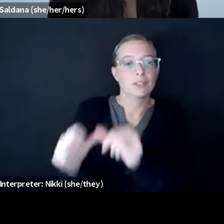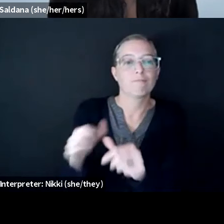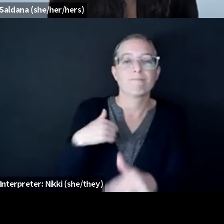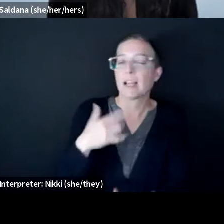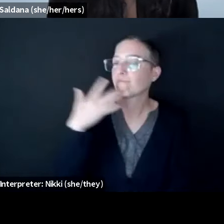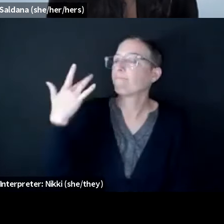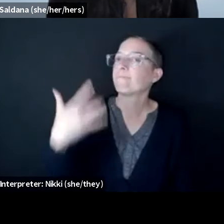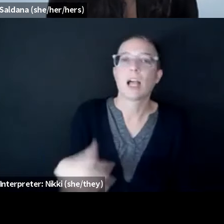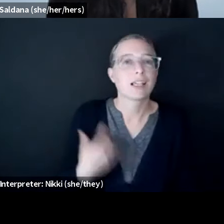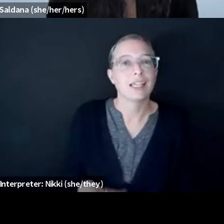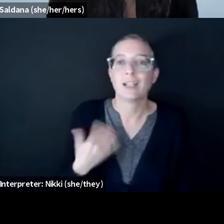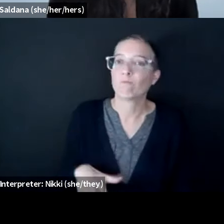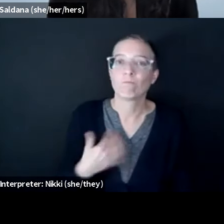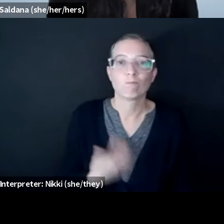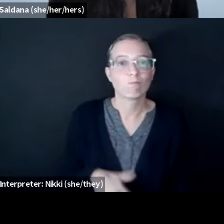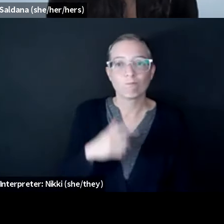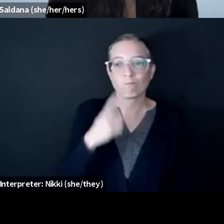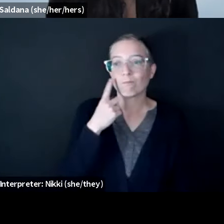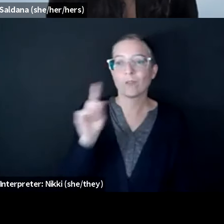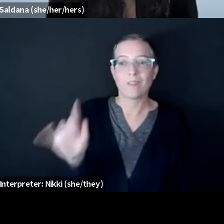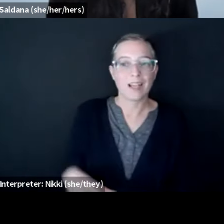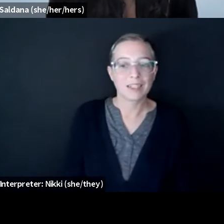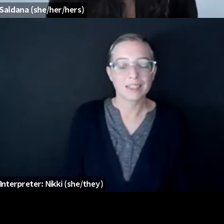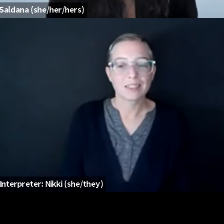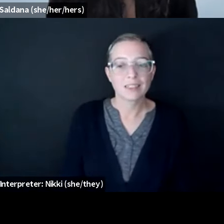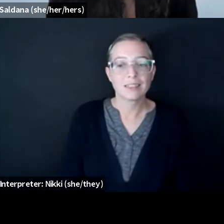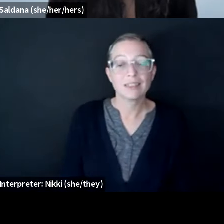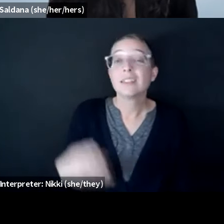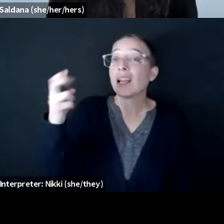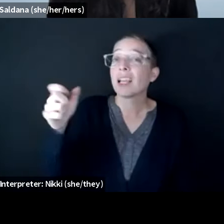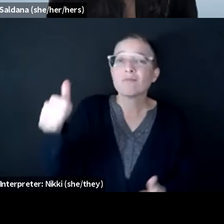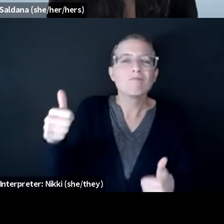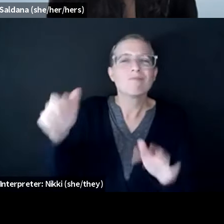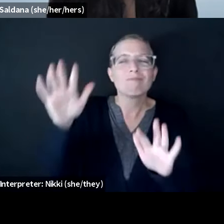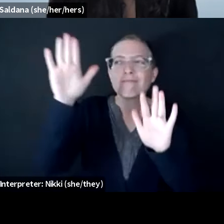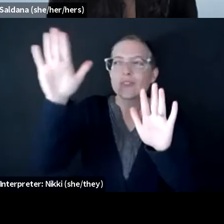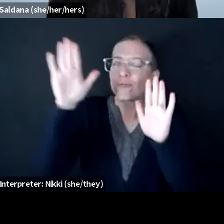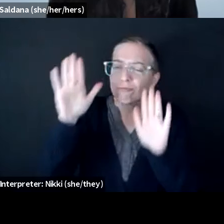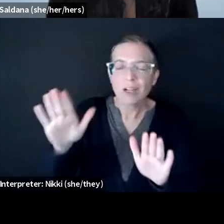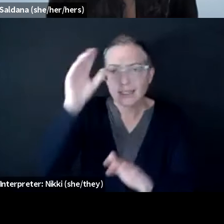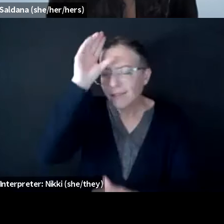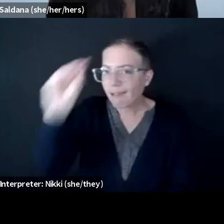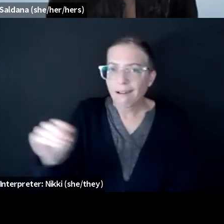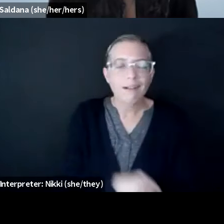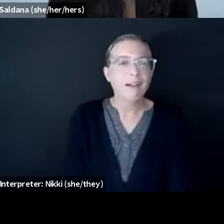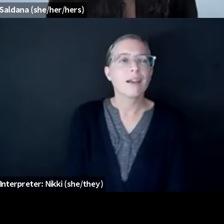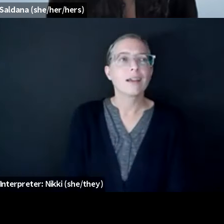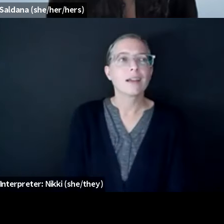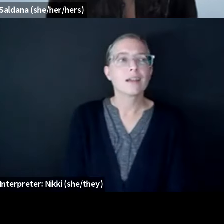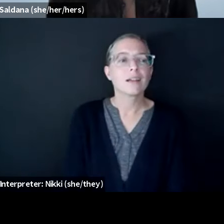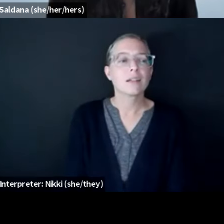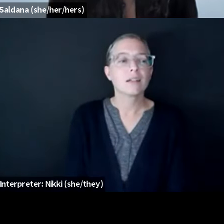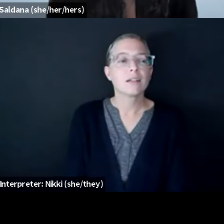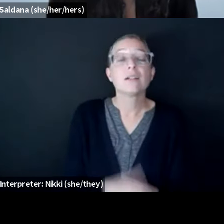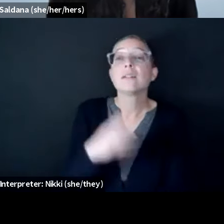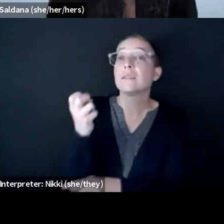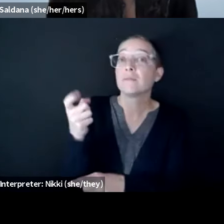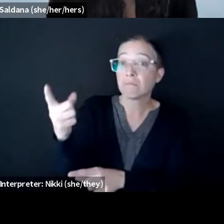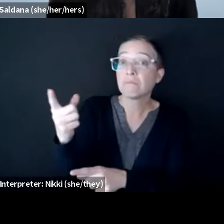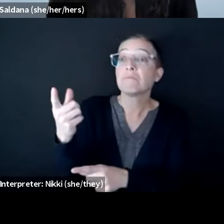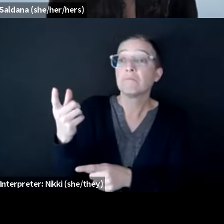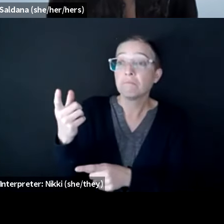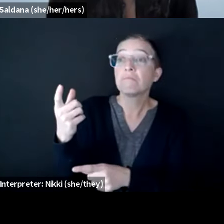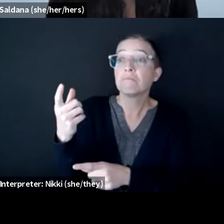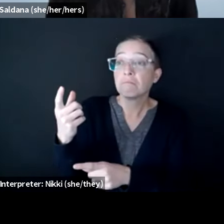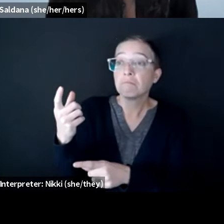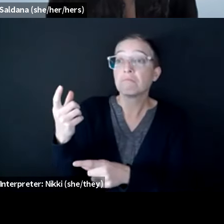Michelle Chui: Related to that and he's a great guy and he had spent you know quite a bit of time building trust with his pharmacists.